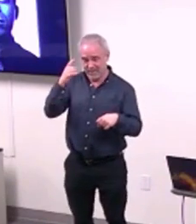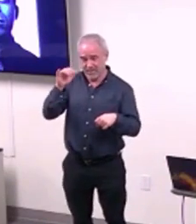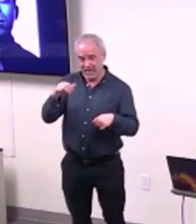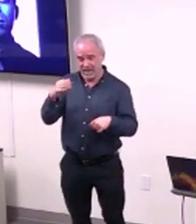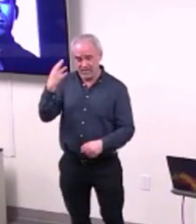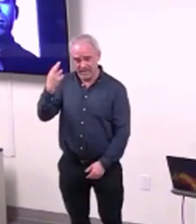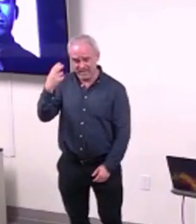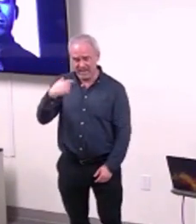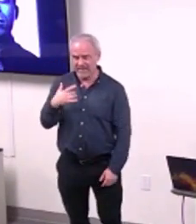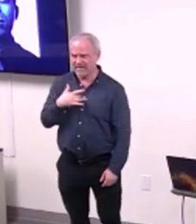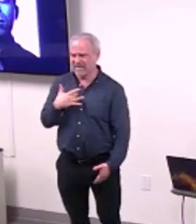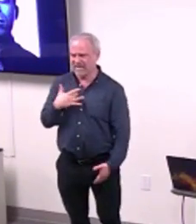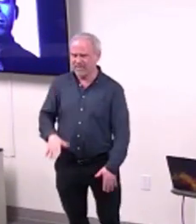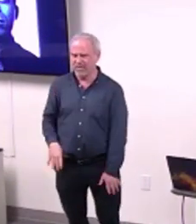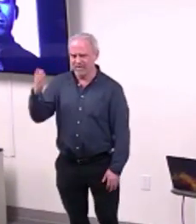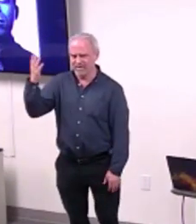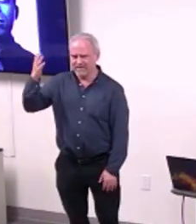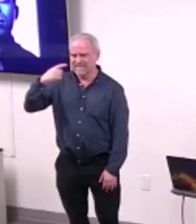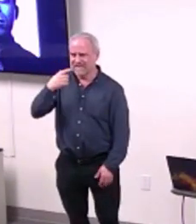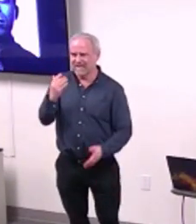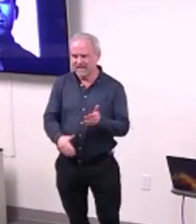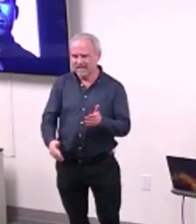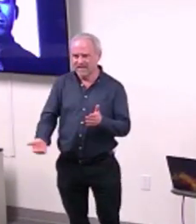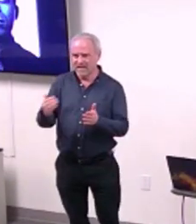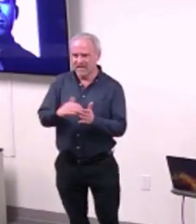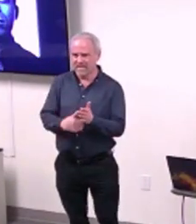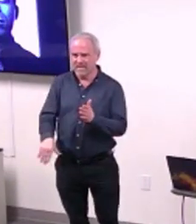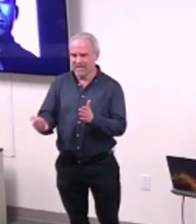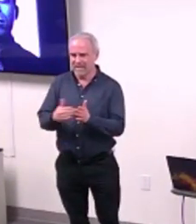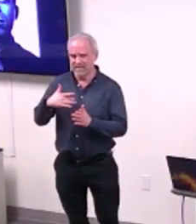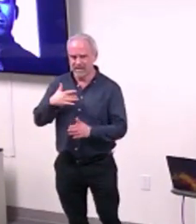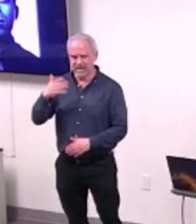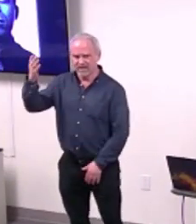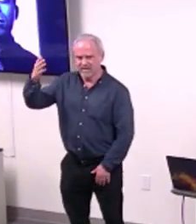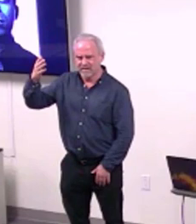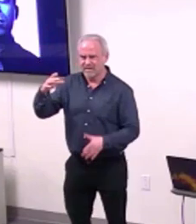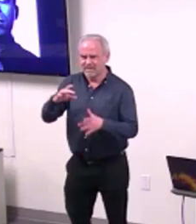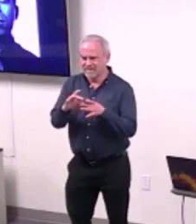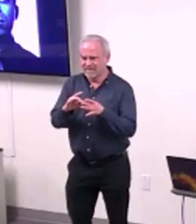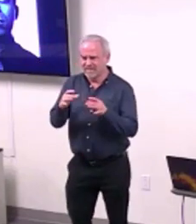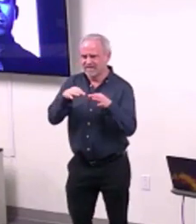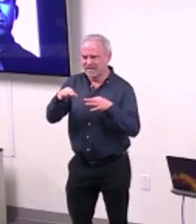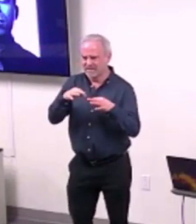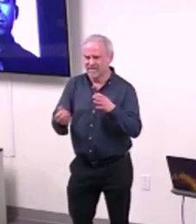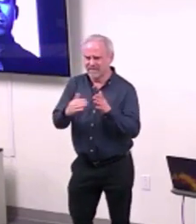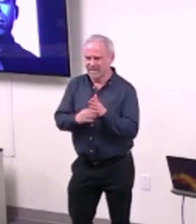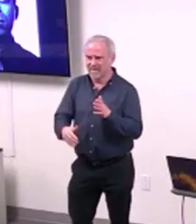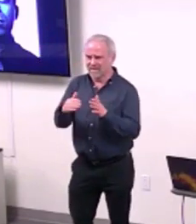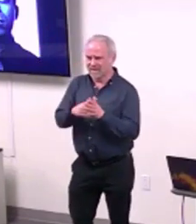that I need to say 1000 times. It feels as though a lot of the people in this space are here